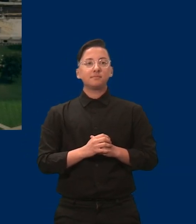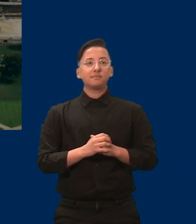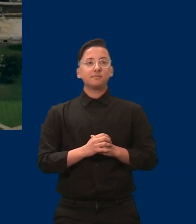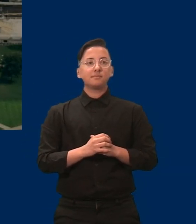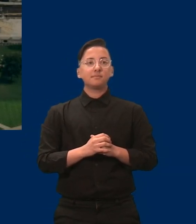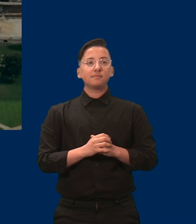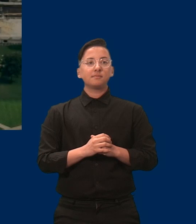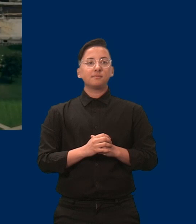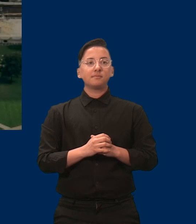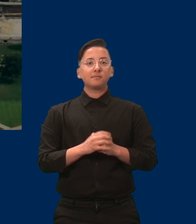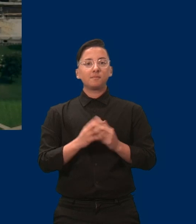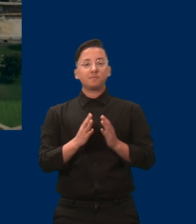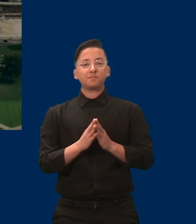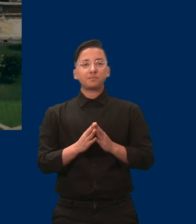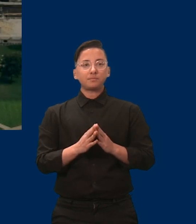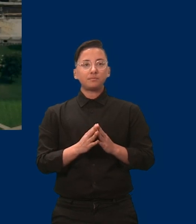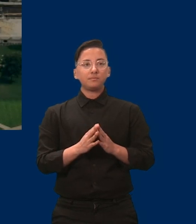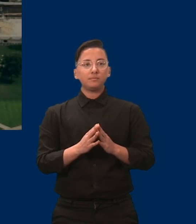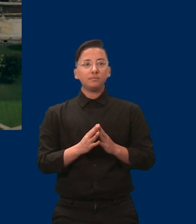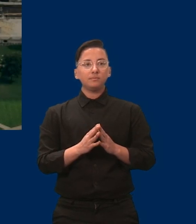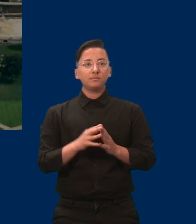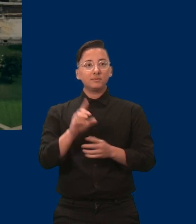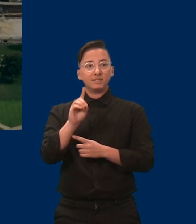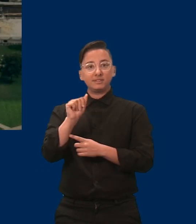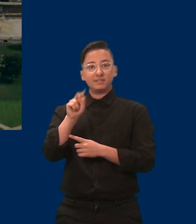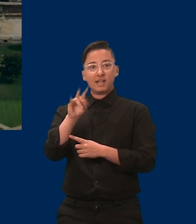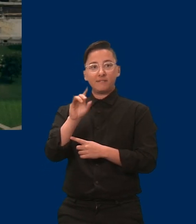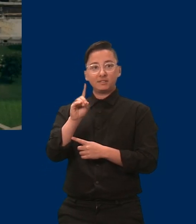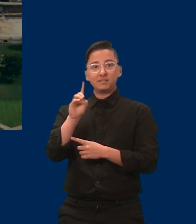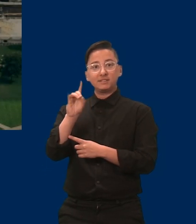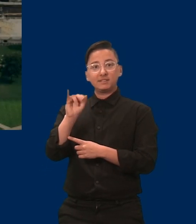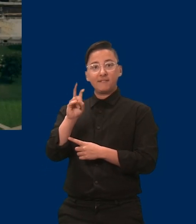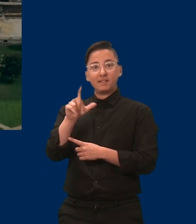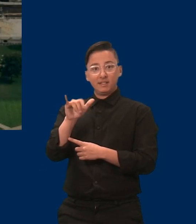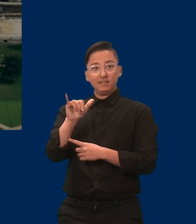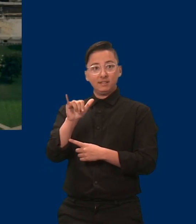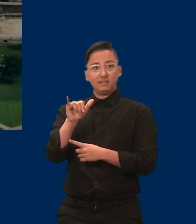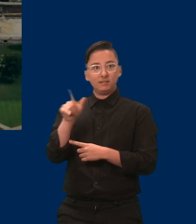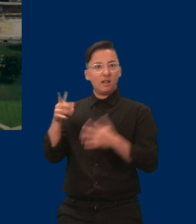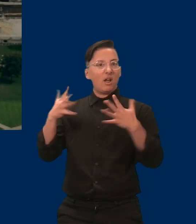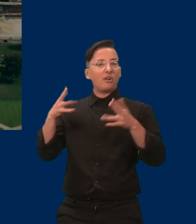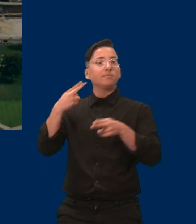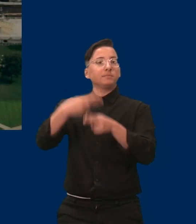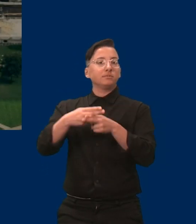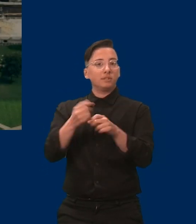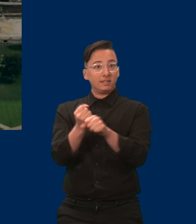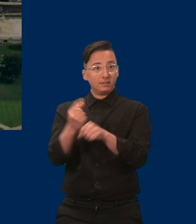As David Dively said, next year in 2023 will be the Minnesota Council on Disability's